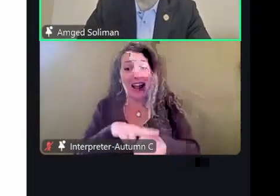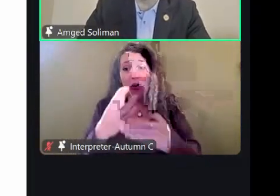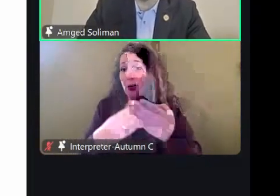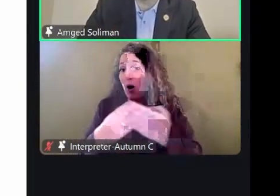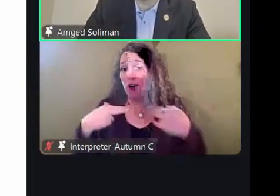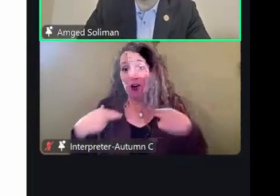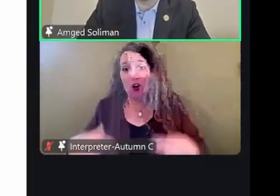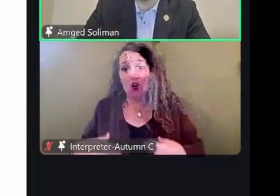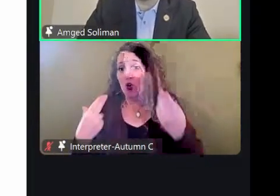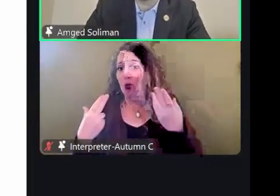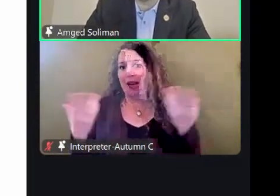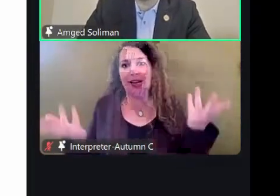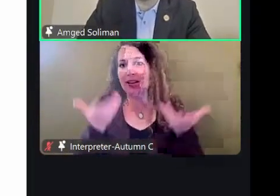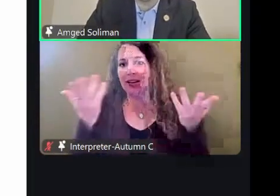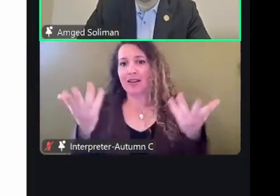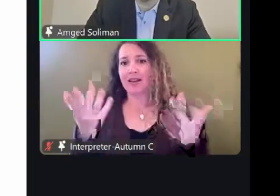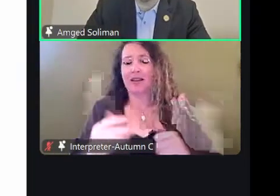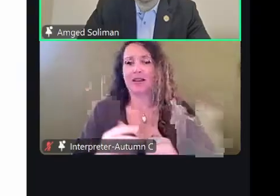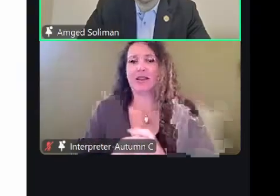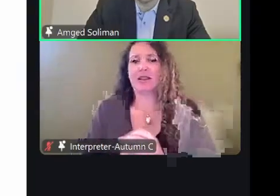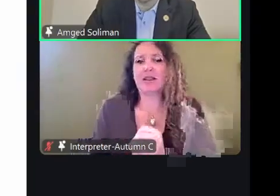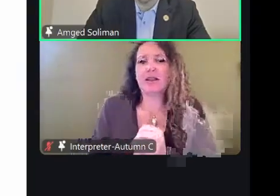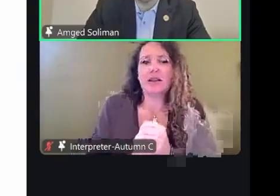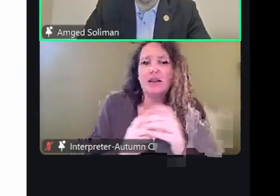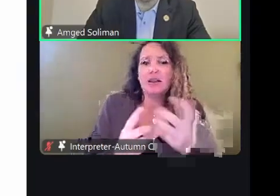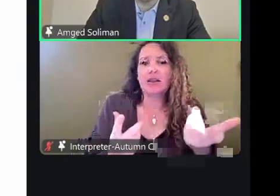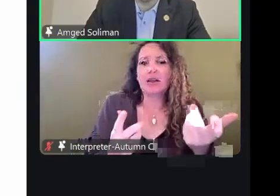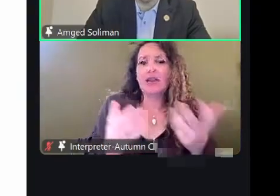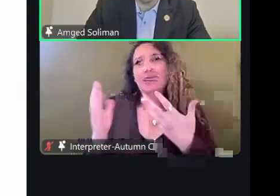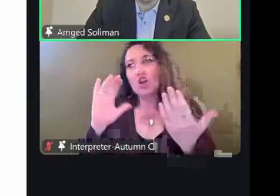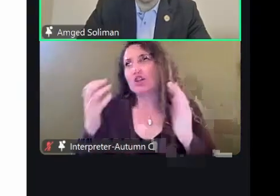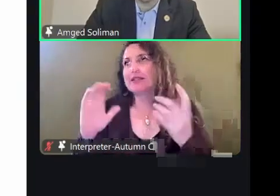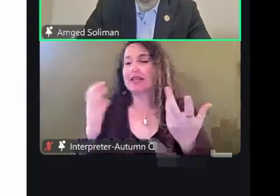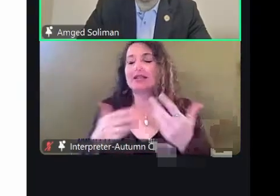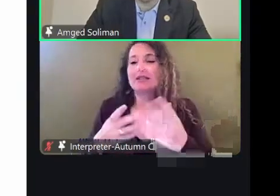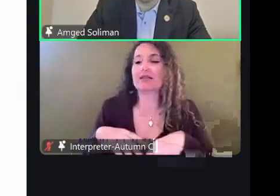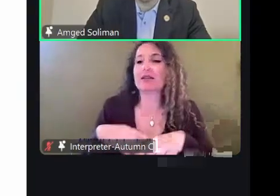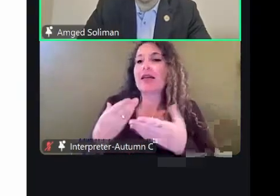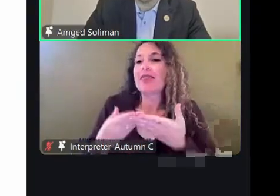conditions that must be avoided, prevented or fixed. Comprehensive disability clinical care